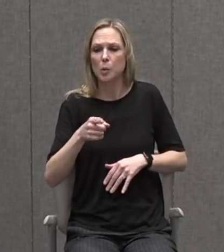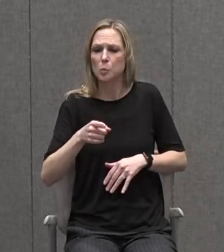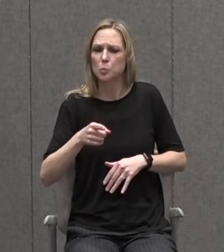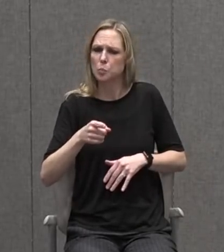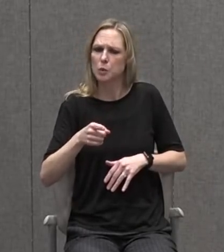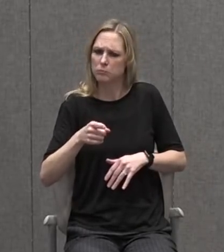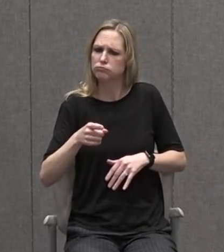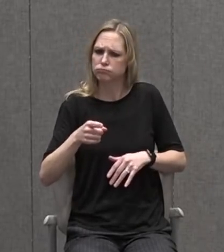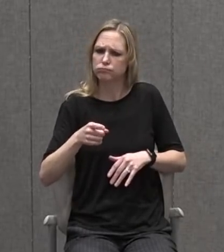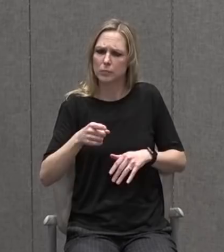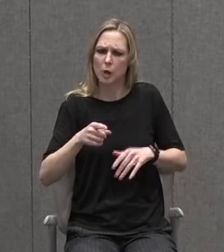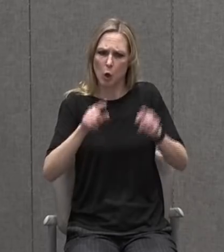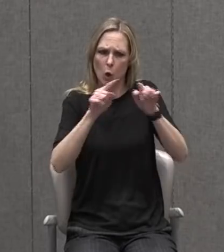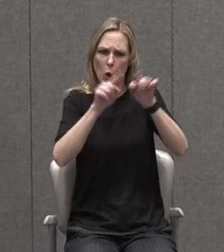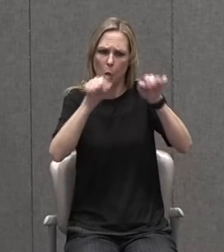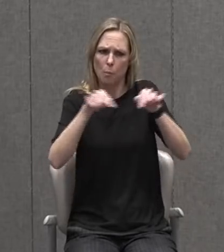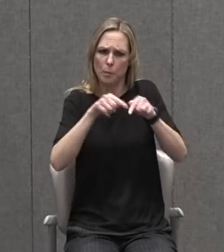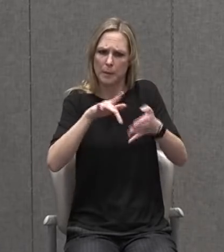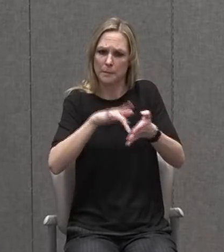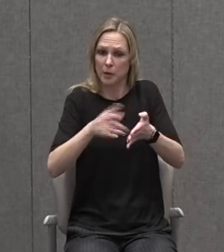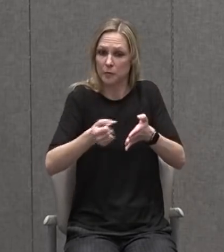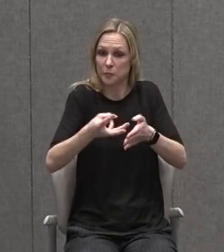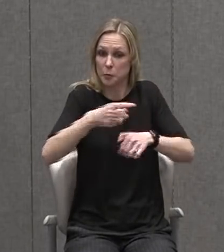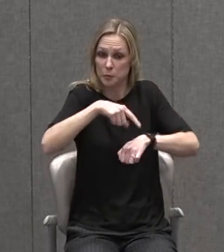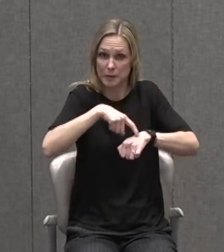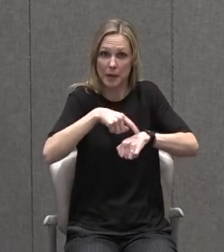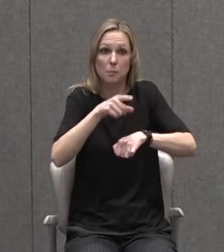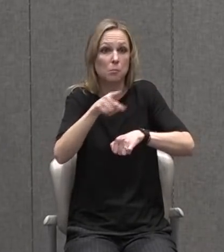but I wanted to just refresh us as anybody has come to us.